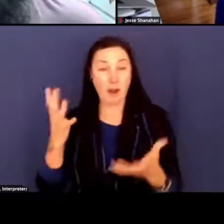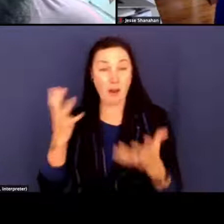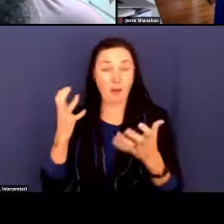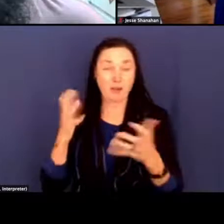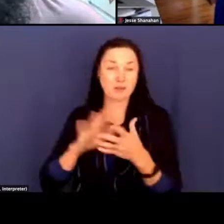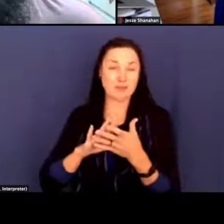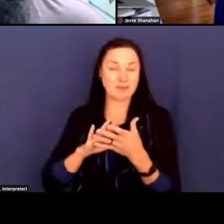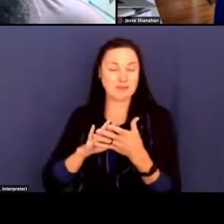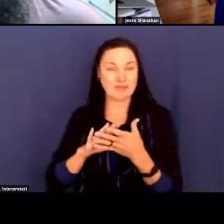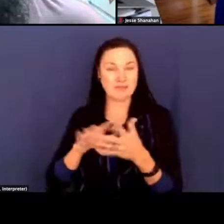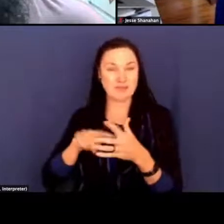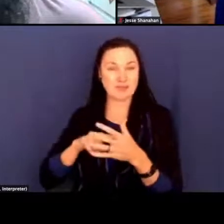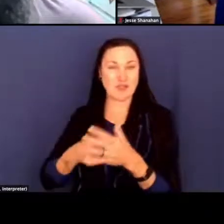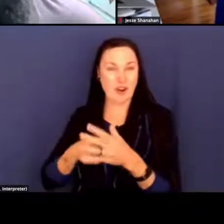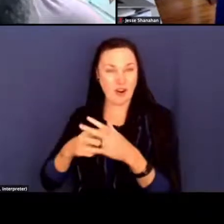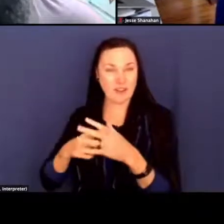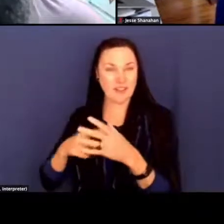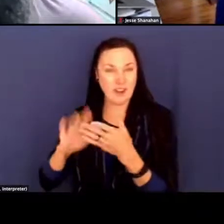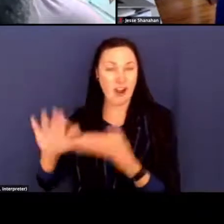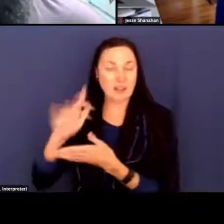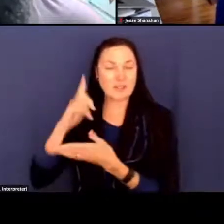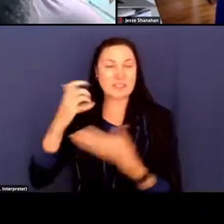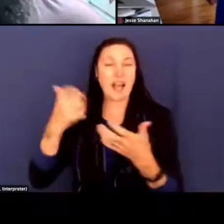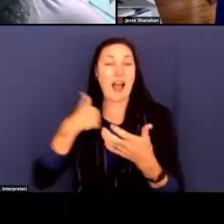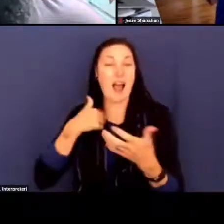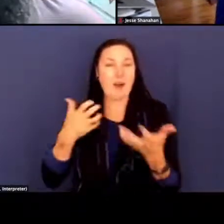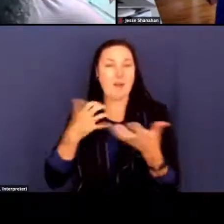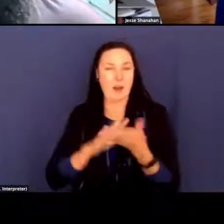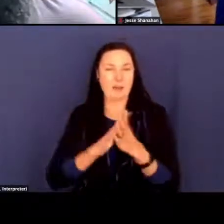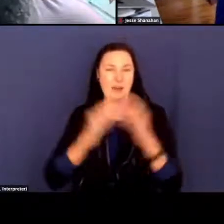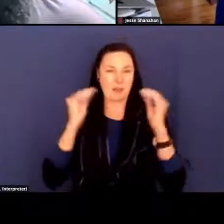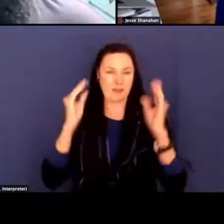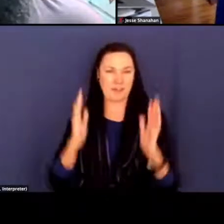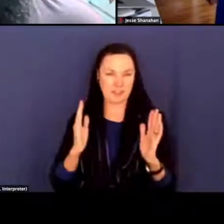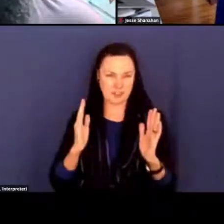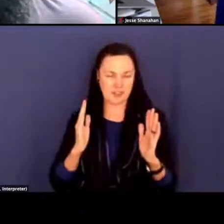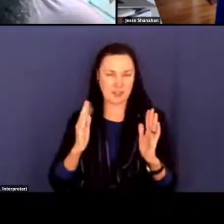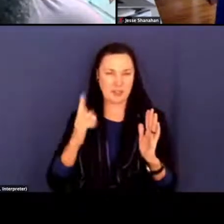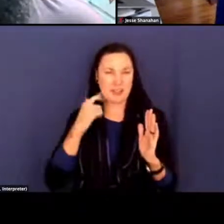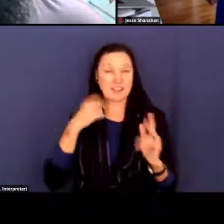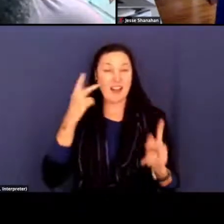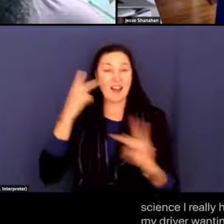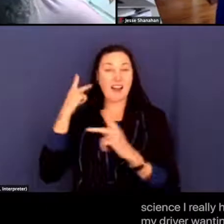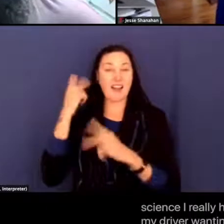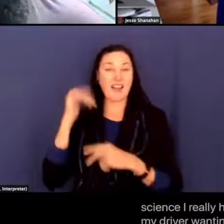I wanted to be that professor who made chemistry exciting at 8 AM on a Monday morning to a large